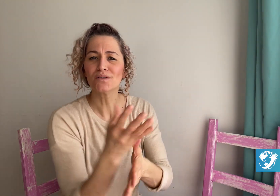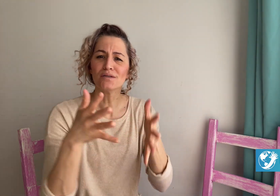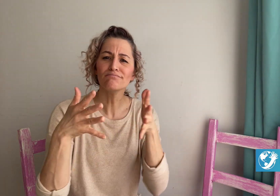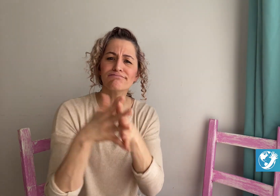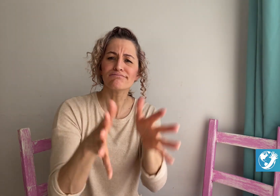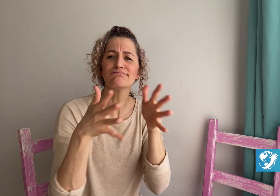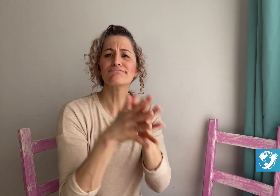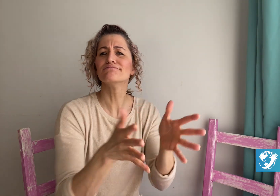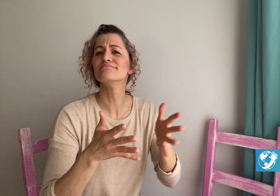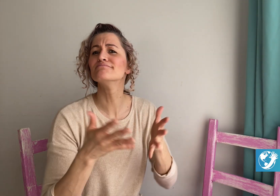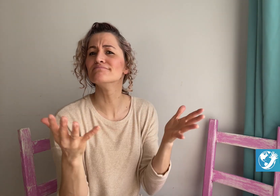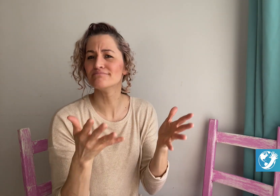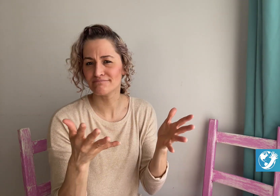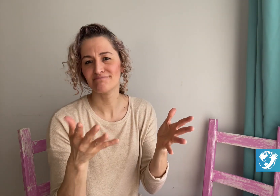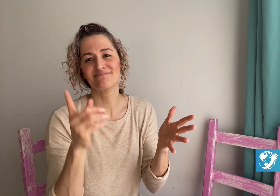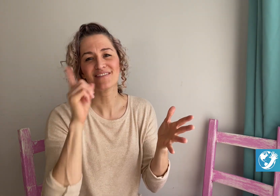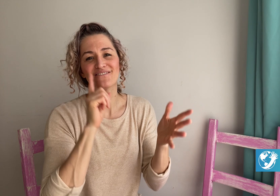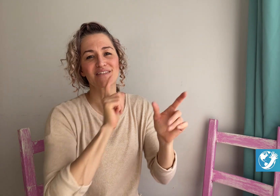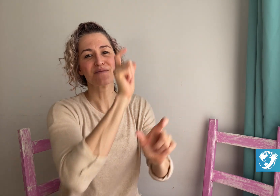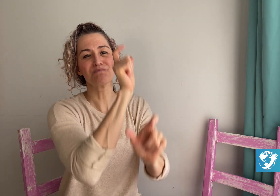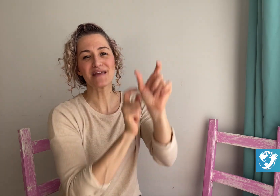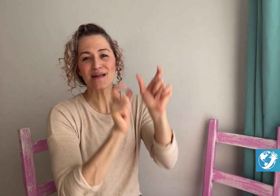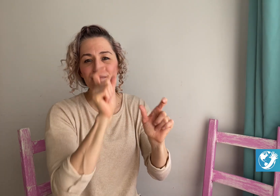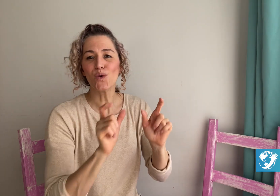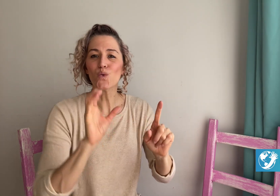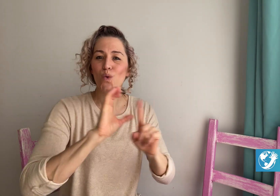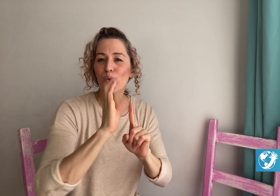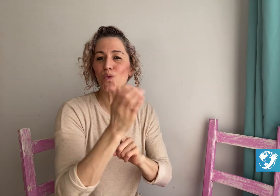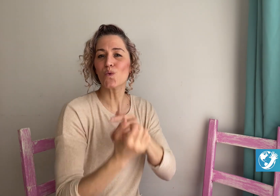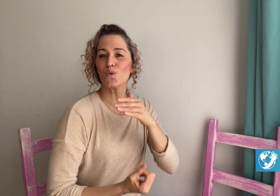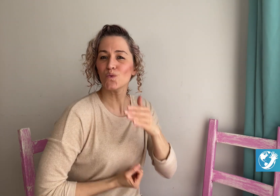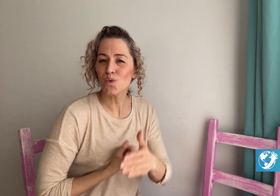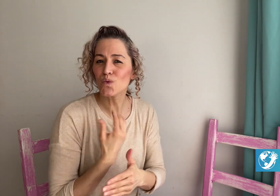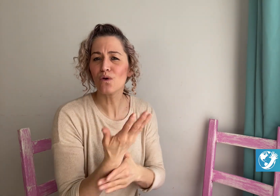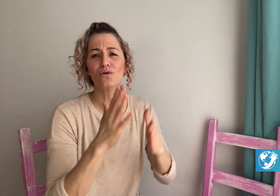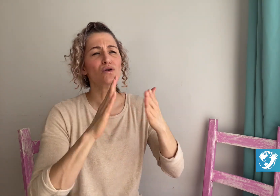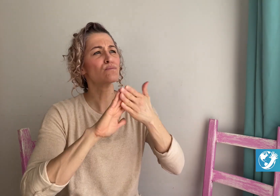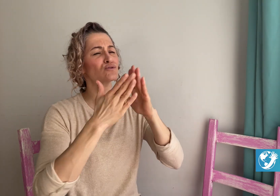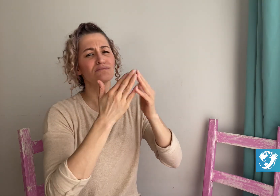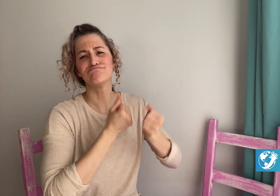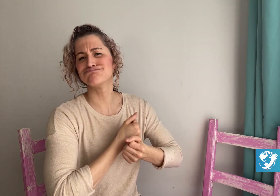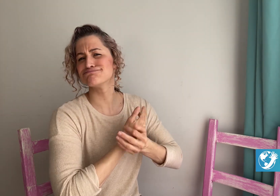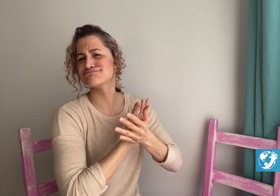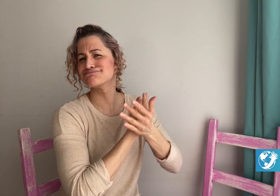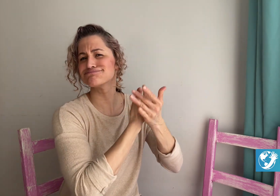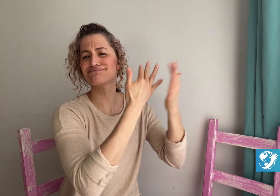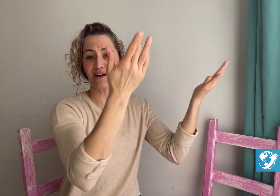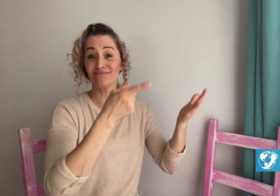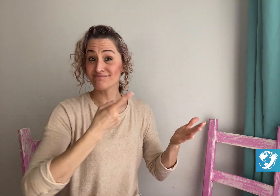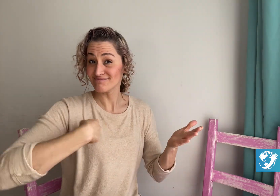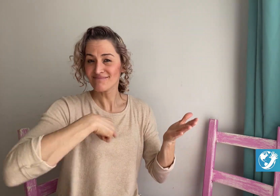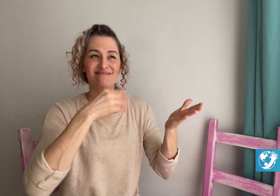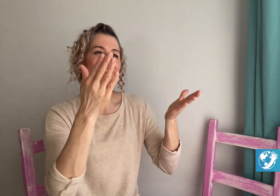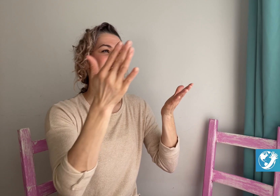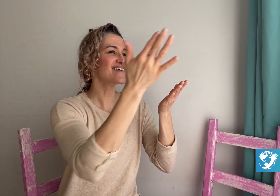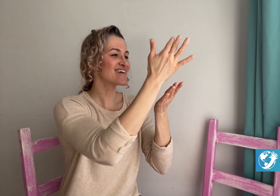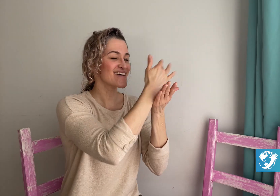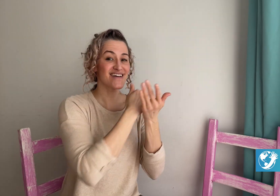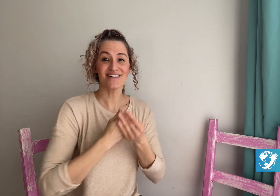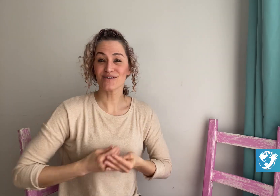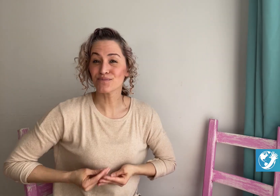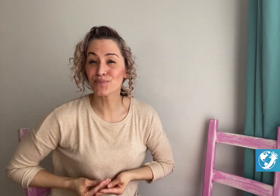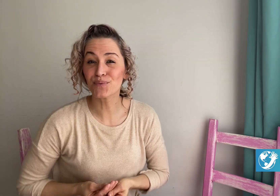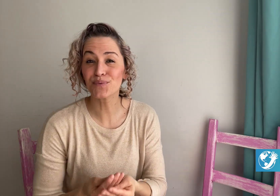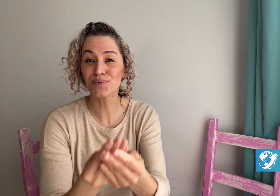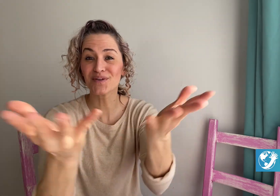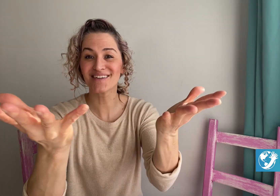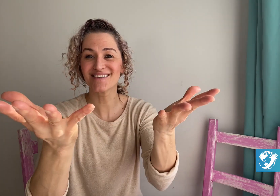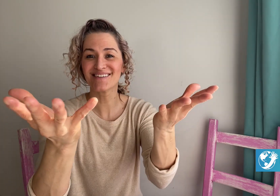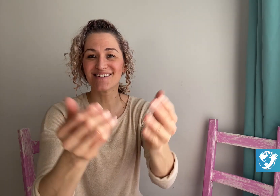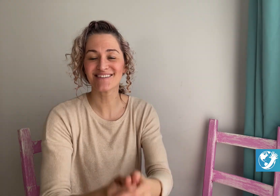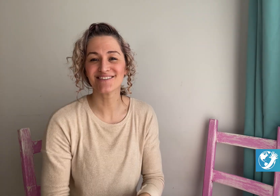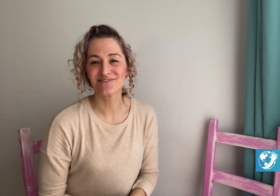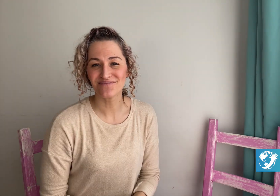about Deaf people, culture, and communities around the world.